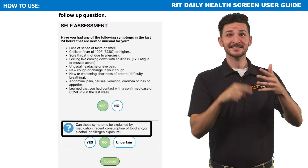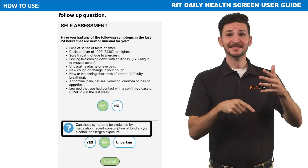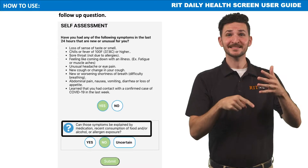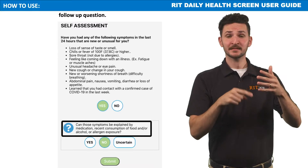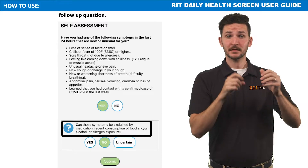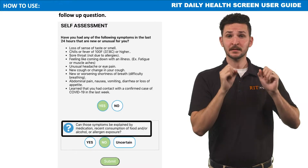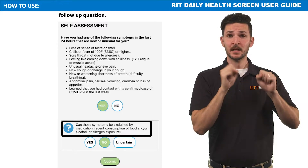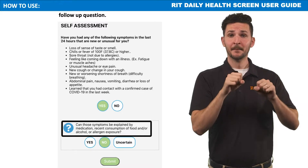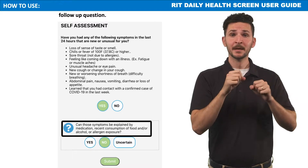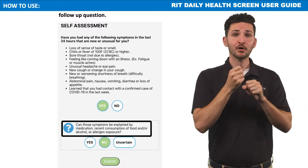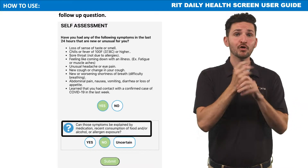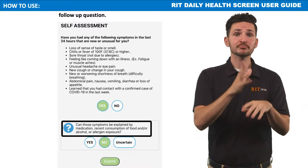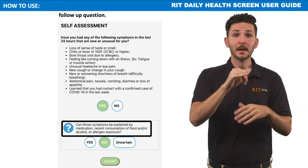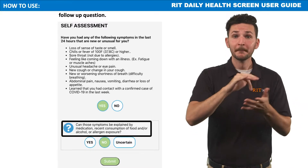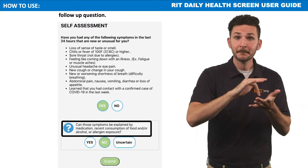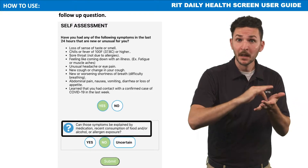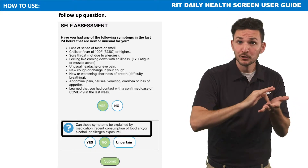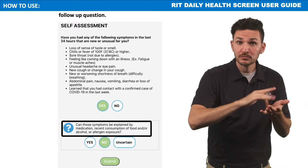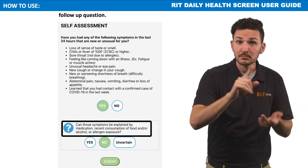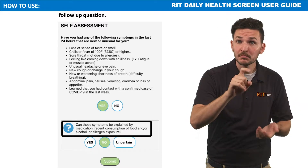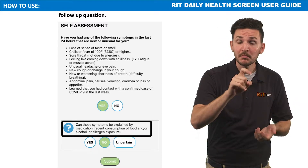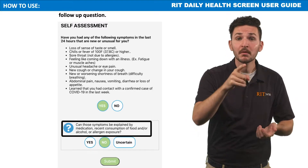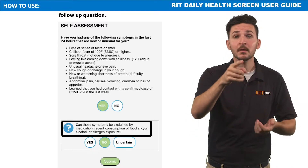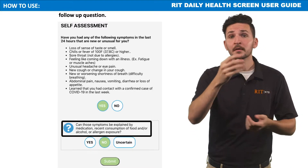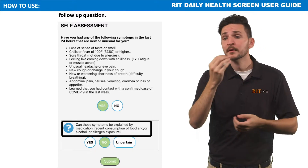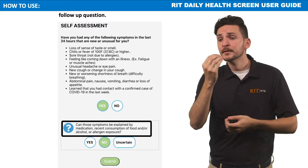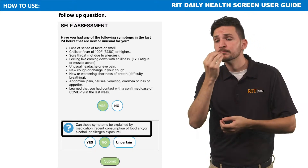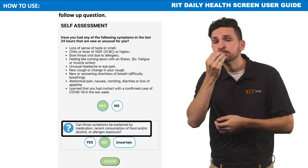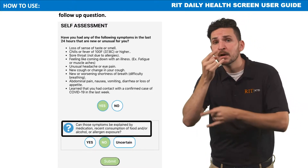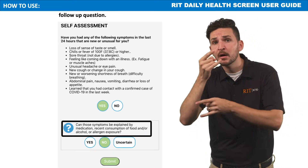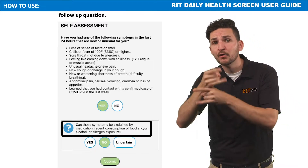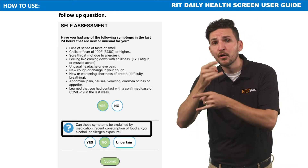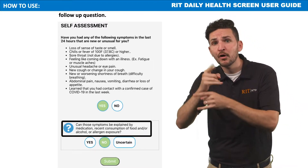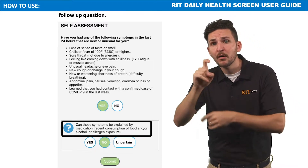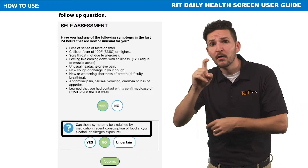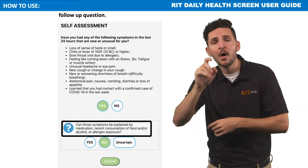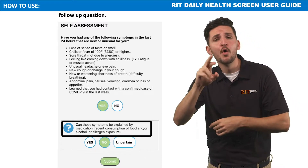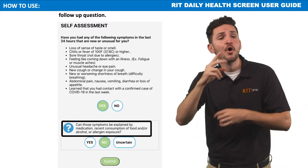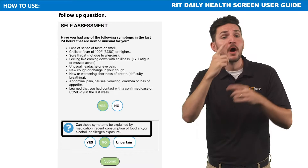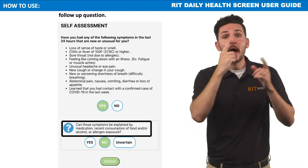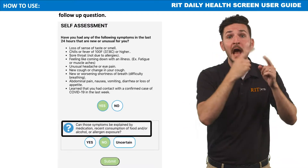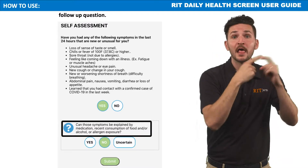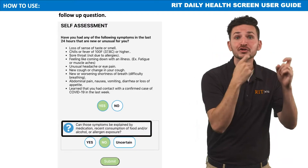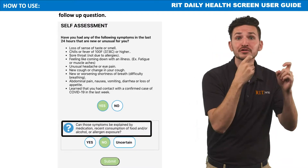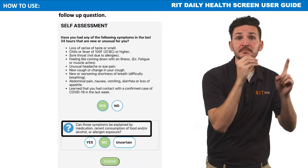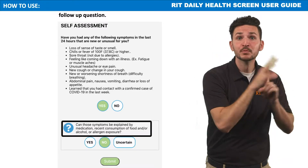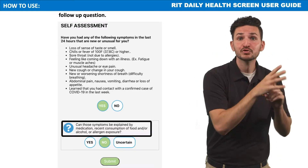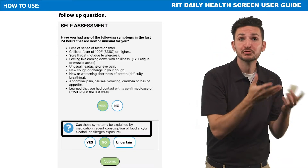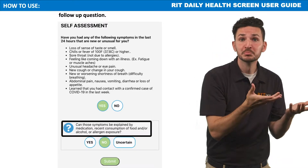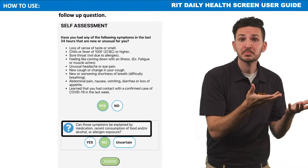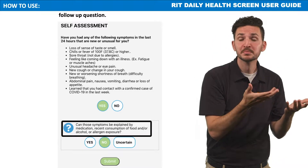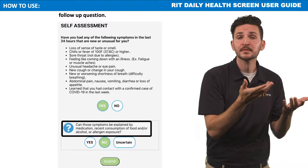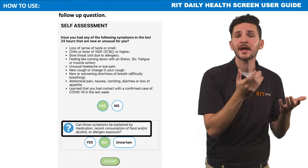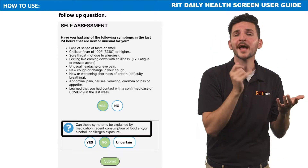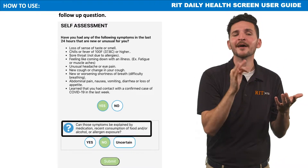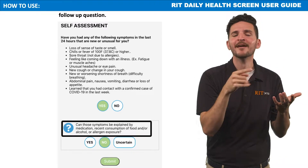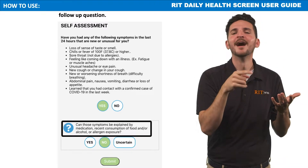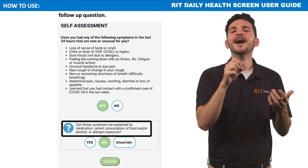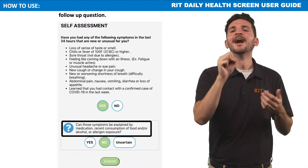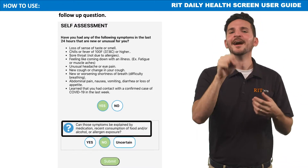“Can any of these symptoms be explained by medication, recent consumption of food and/or alcohol, or allergen exposure?”